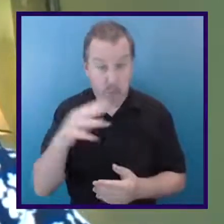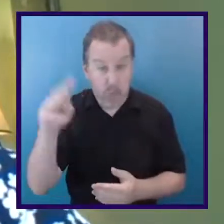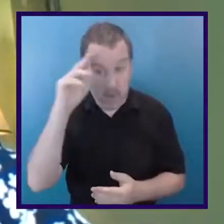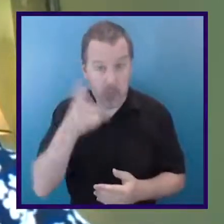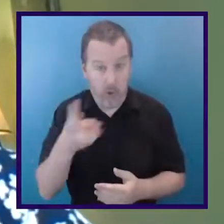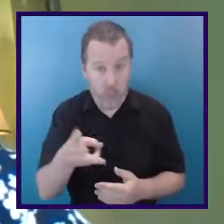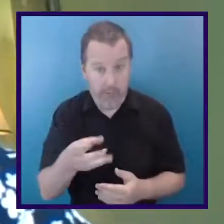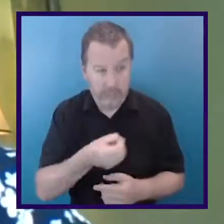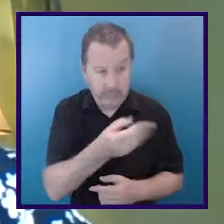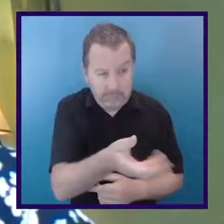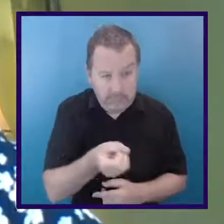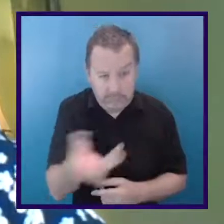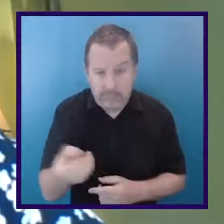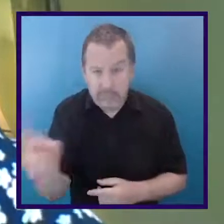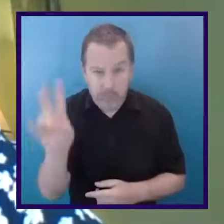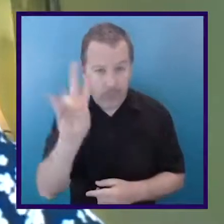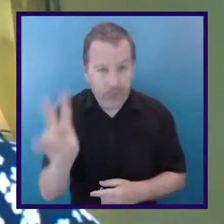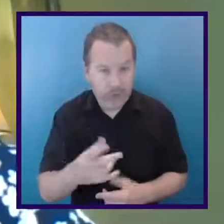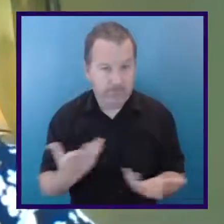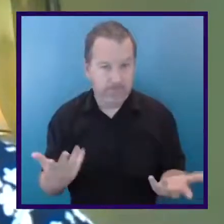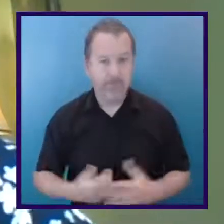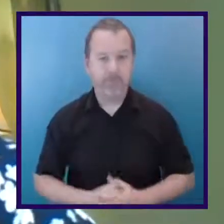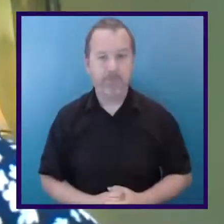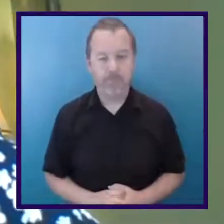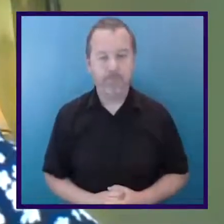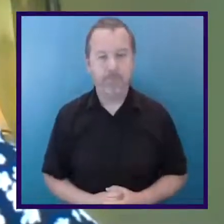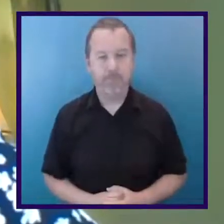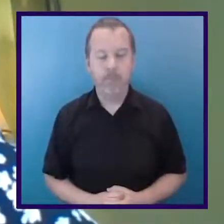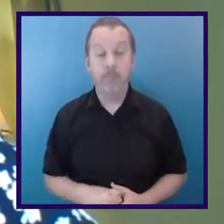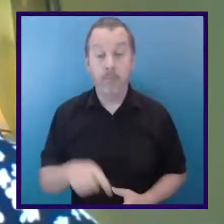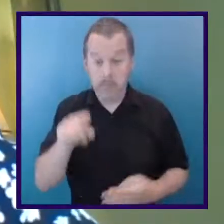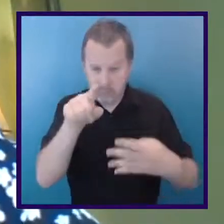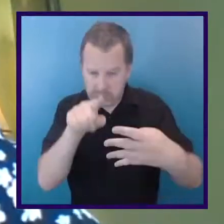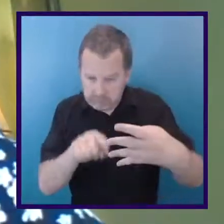So if you don't mind panel I'm going to fire some of these, at you.